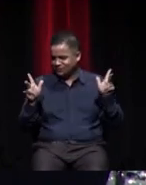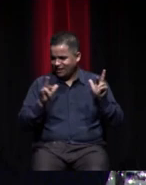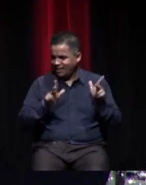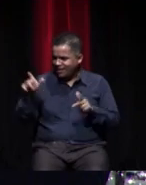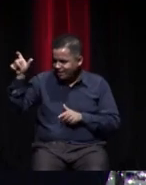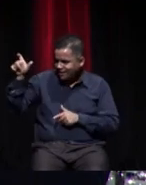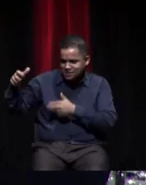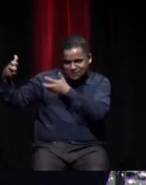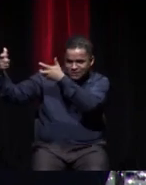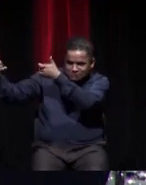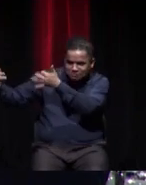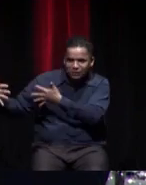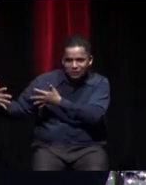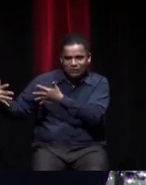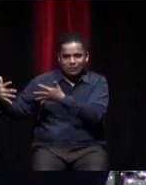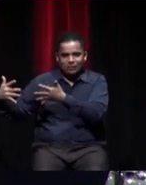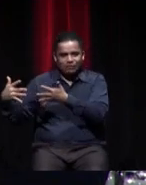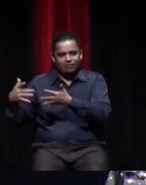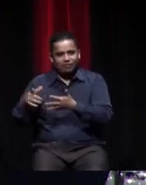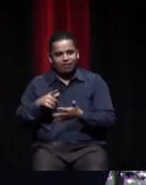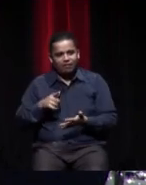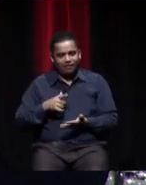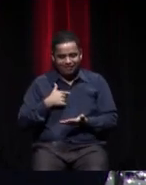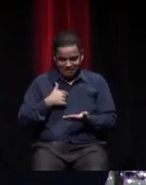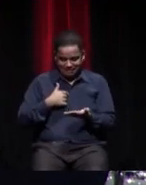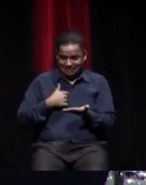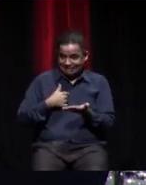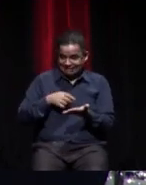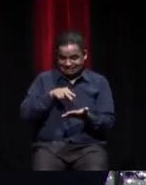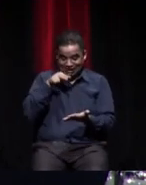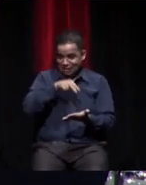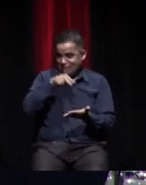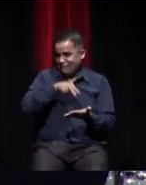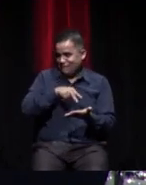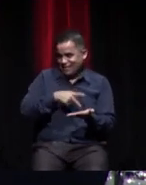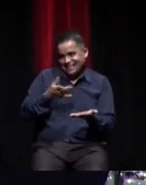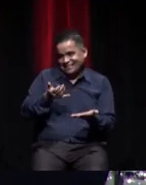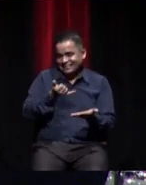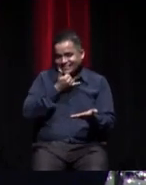I brought a cheat sheet to help me, because there are some dates,